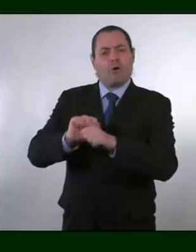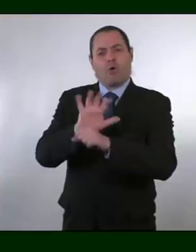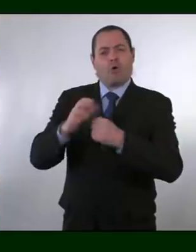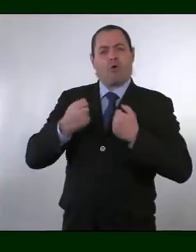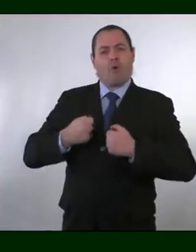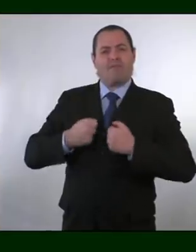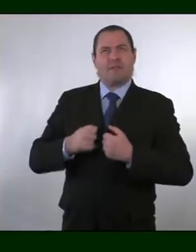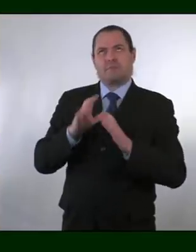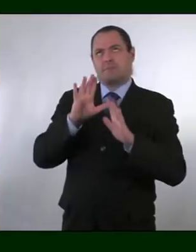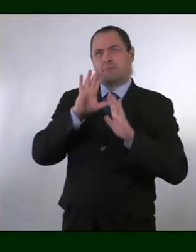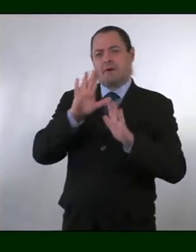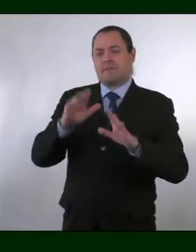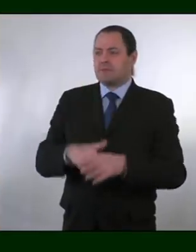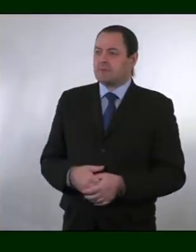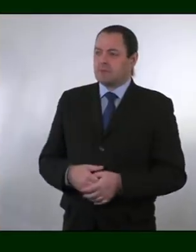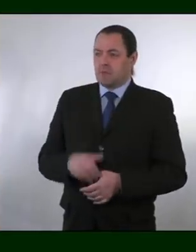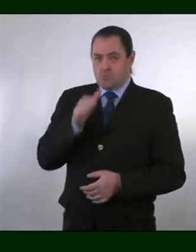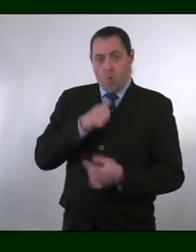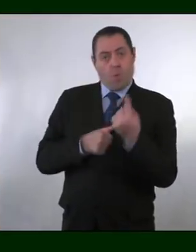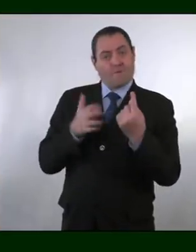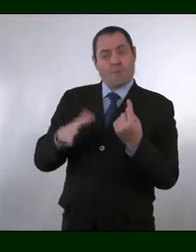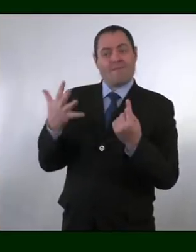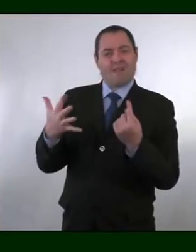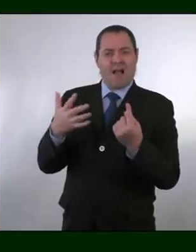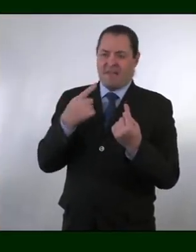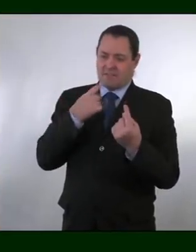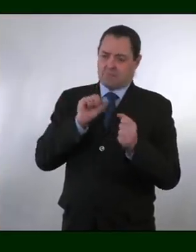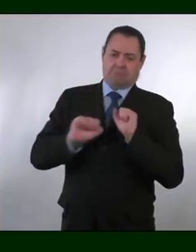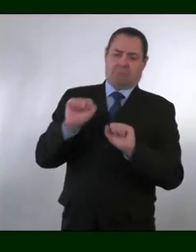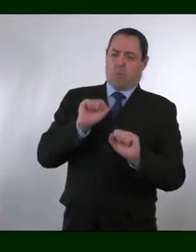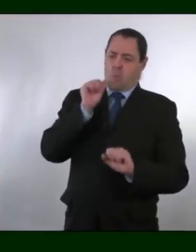a recent survey, one in five people say they will not take it. Does the Prime Minister agree that